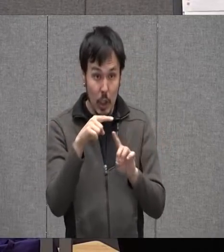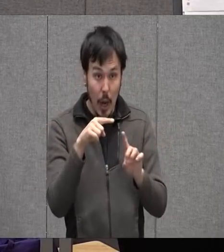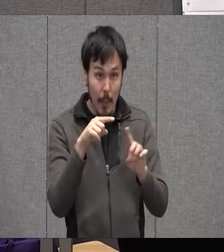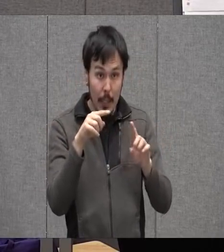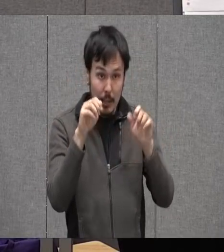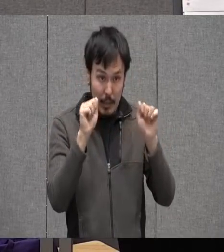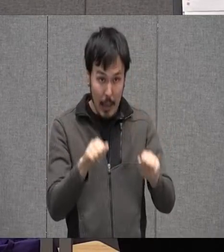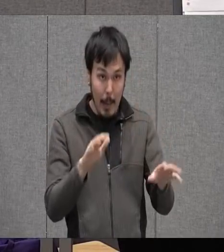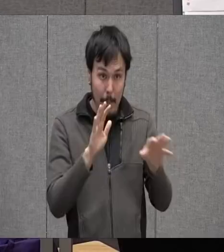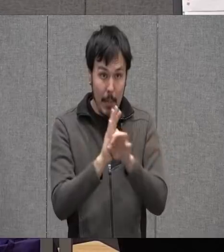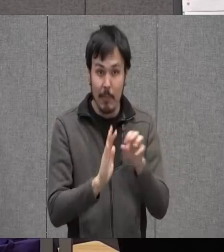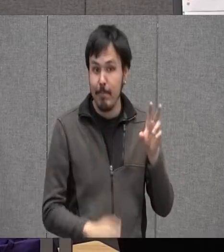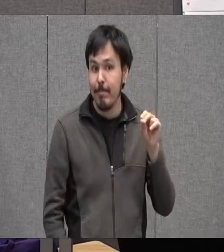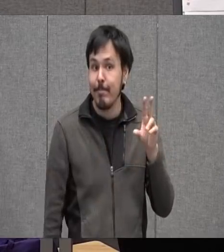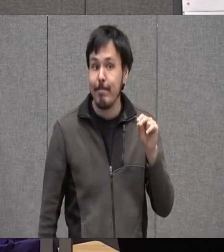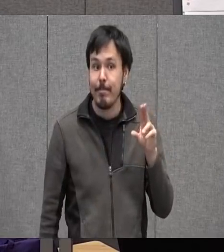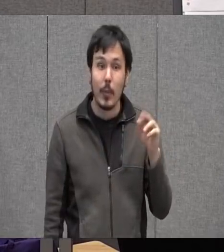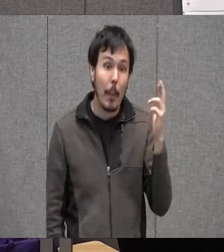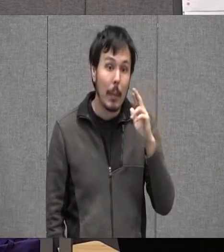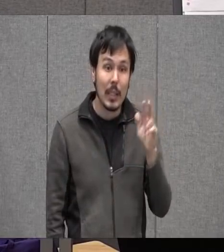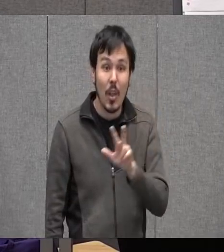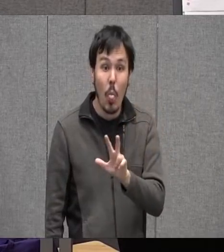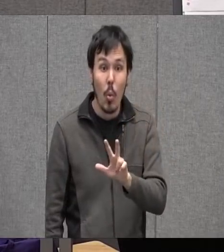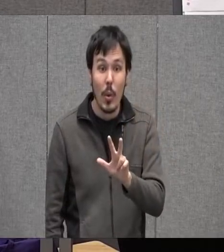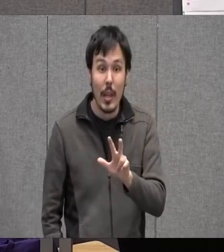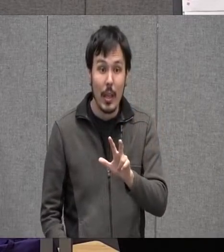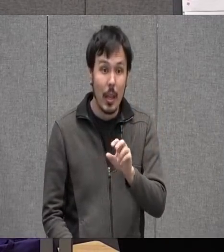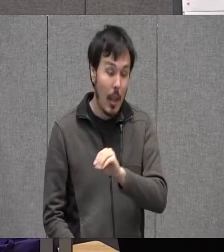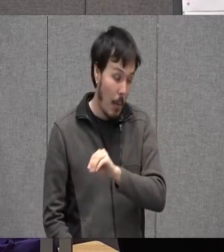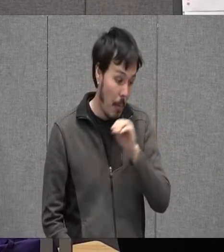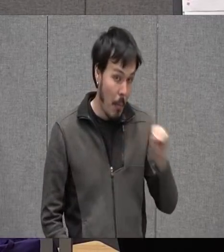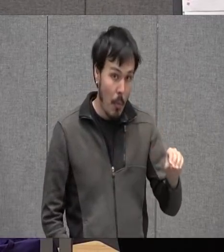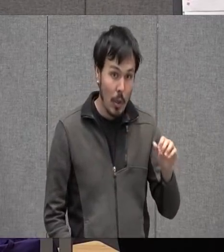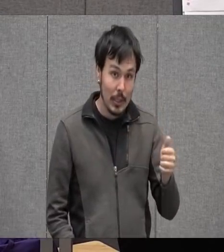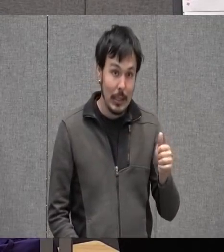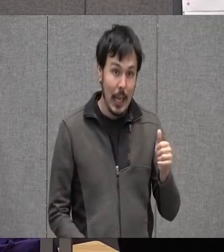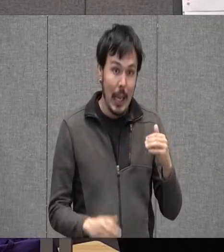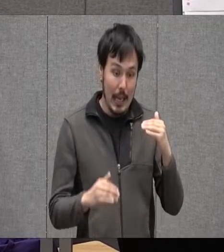Right, three can't go into 10 evenly. So it can't be a common denominator.